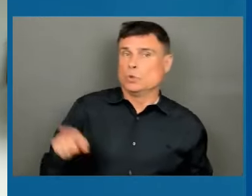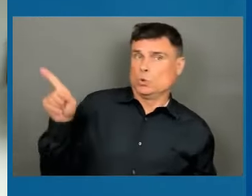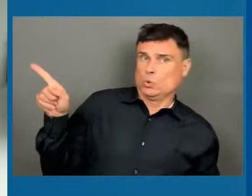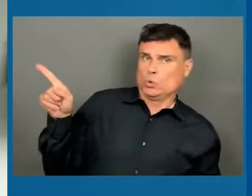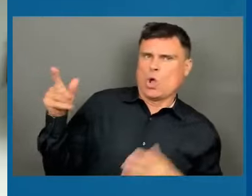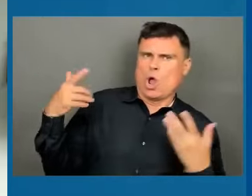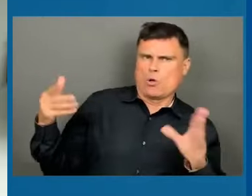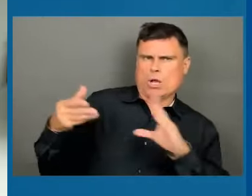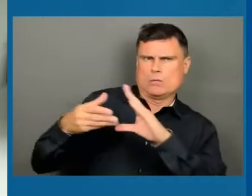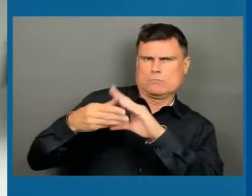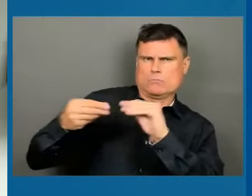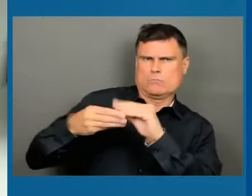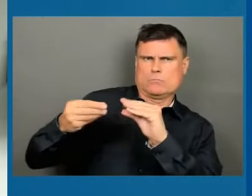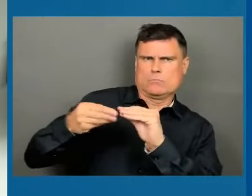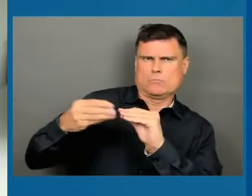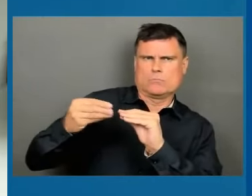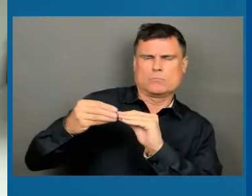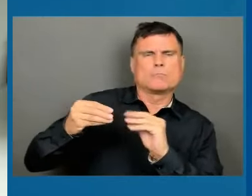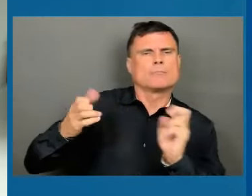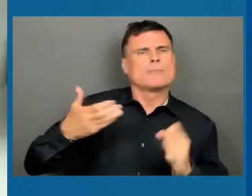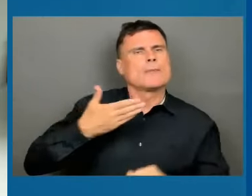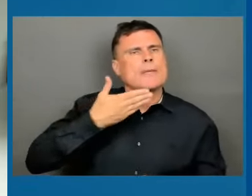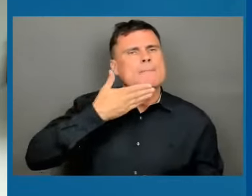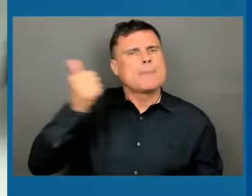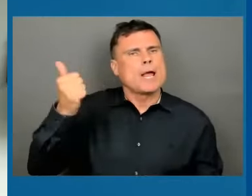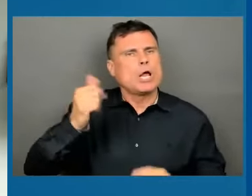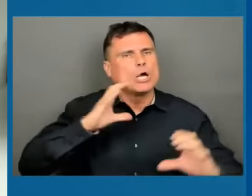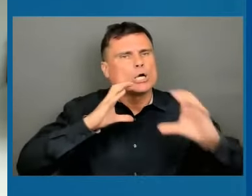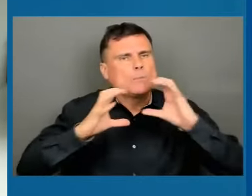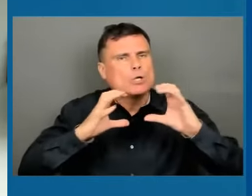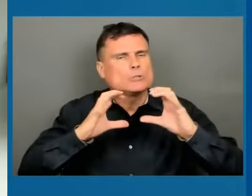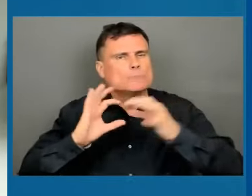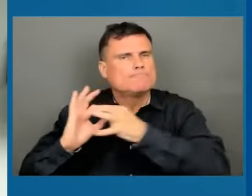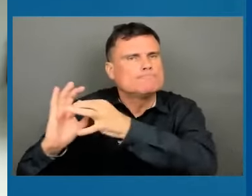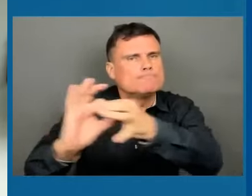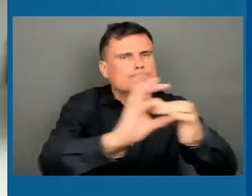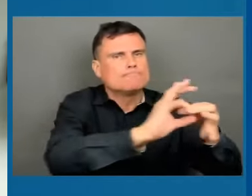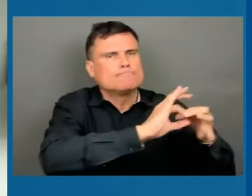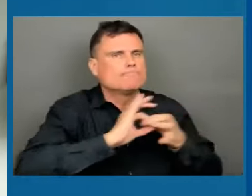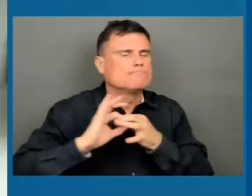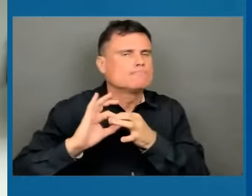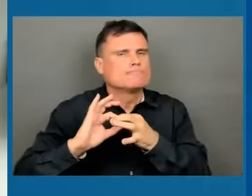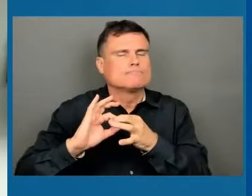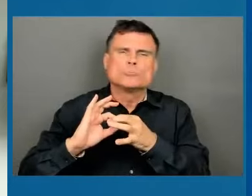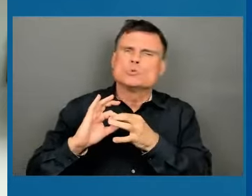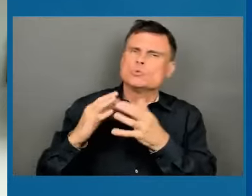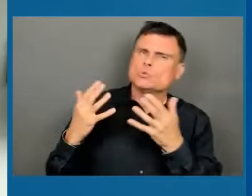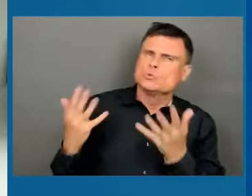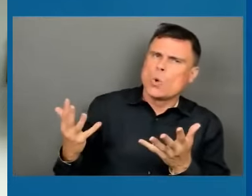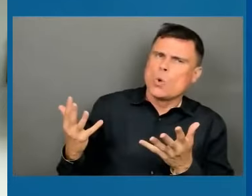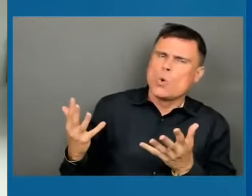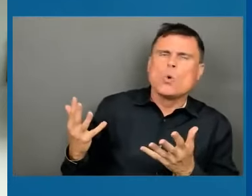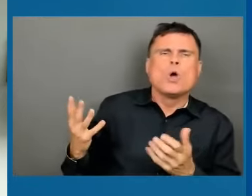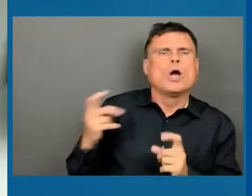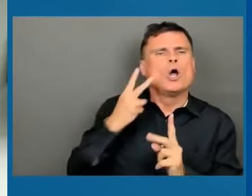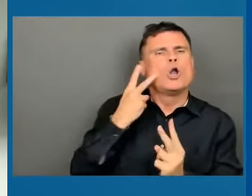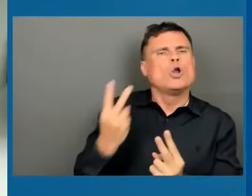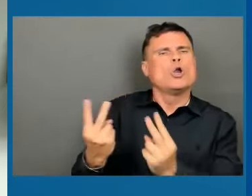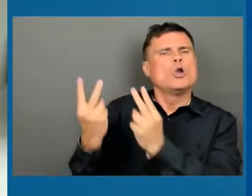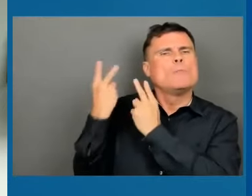wondering, compared to the (indiscernible) in November 2021, like what lessons did we learn from that and that